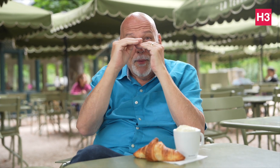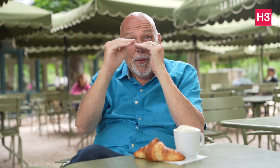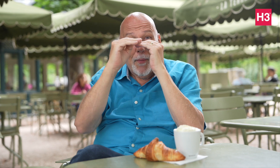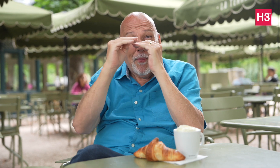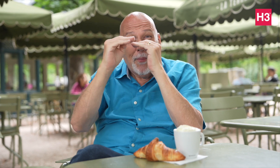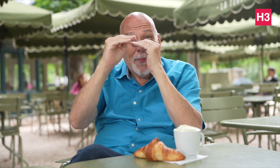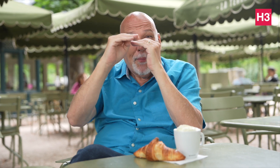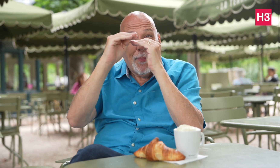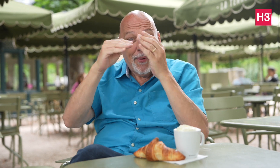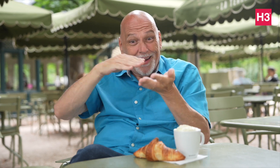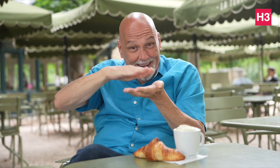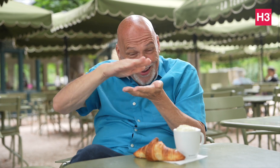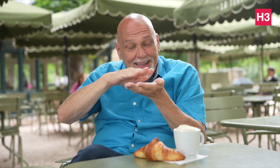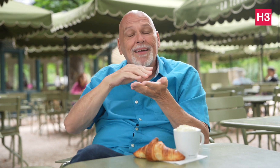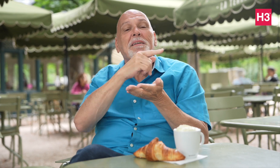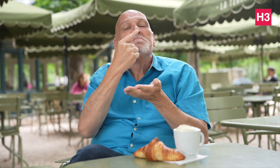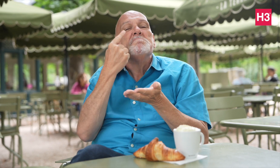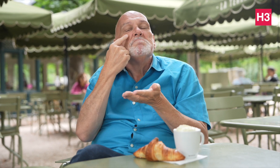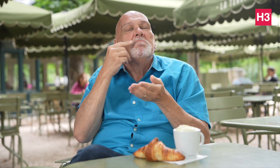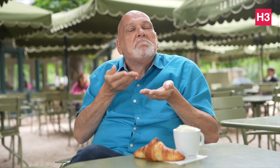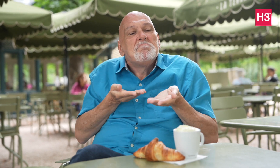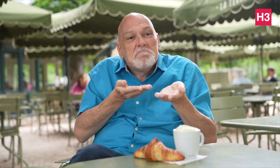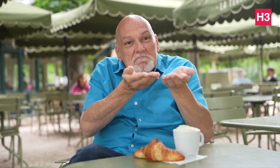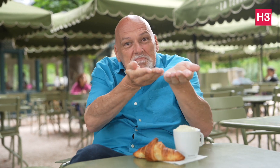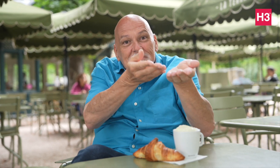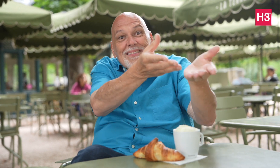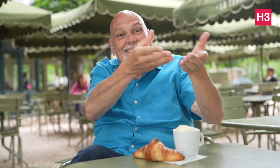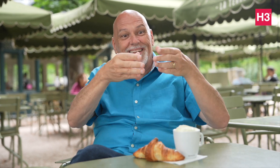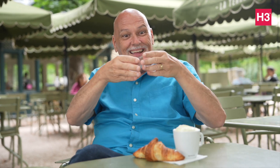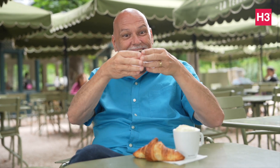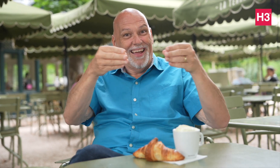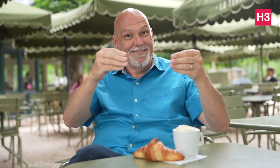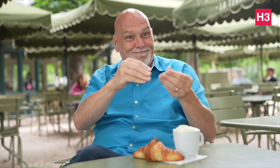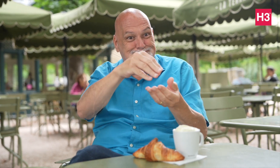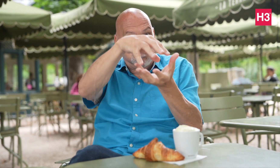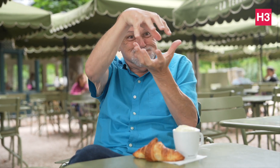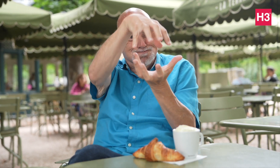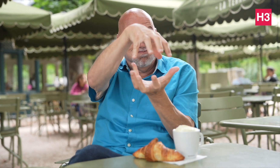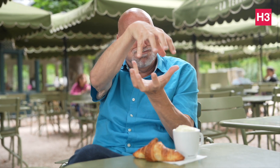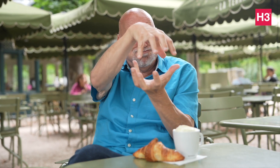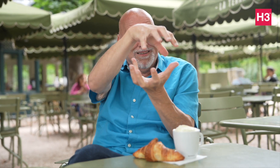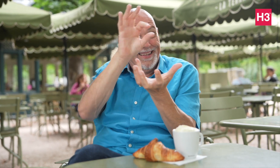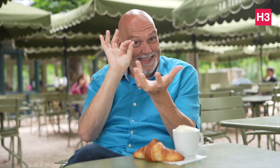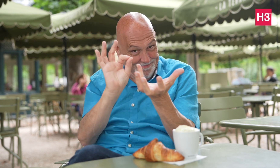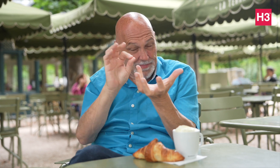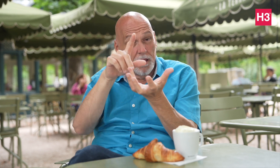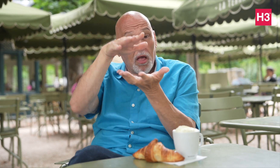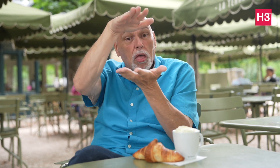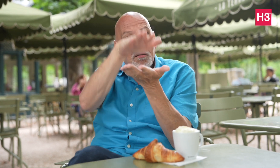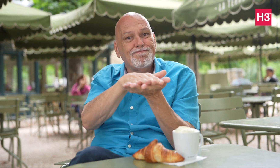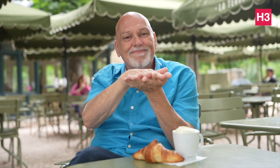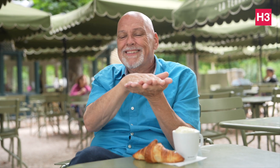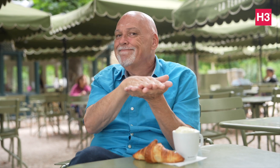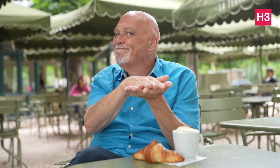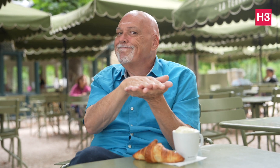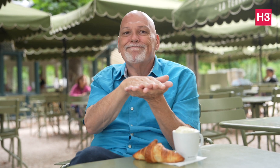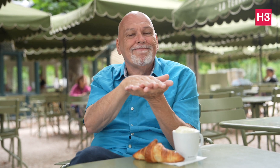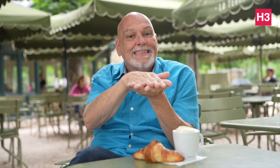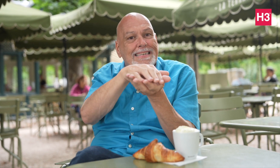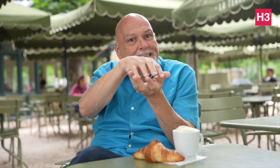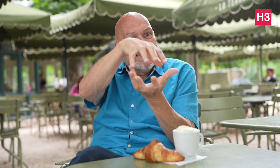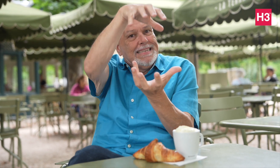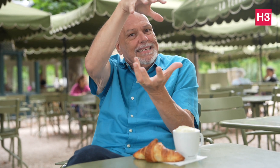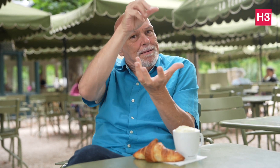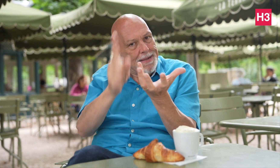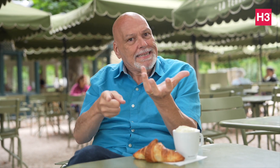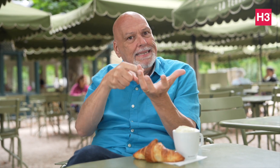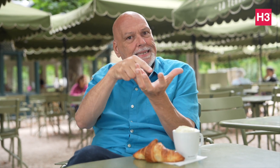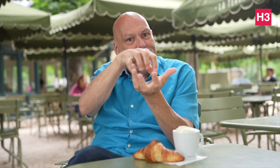To make them lighter and flakier, they added butter